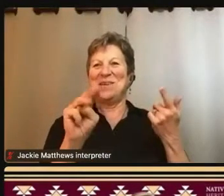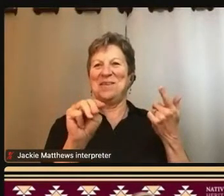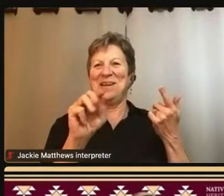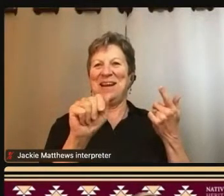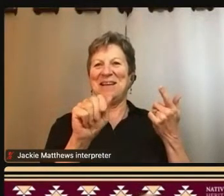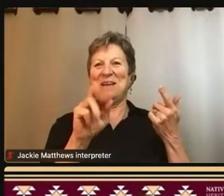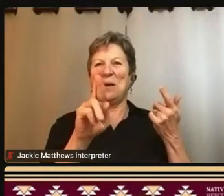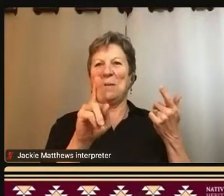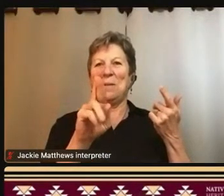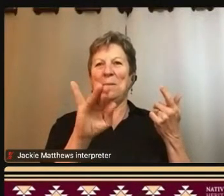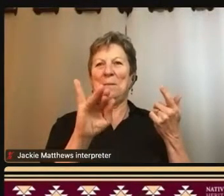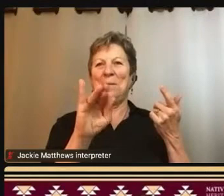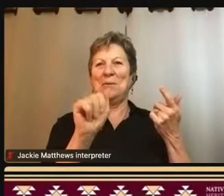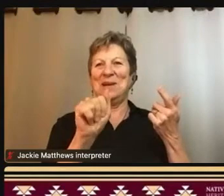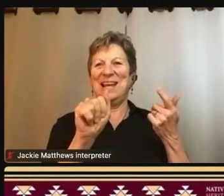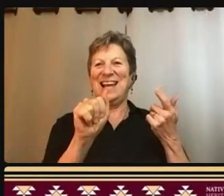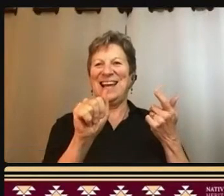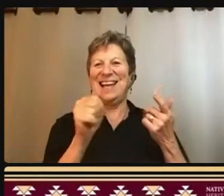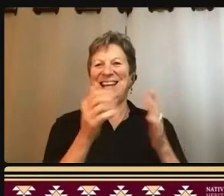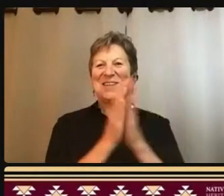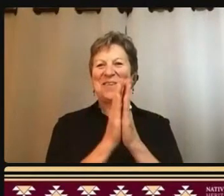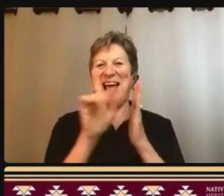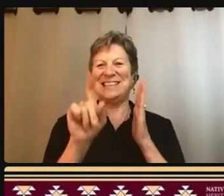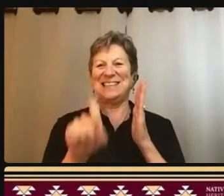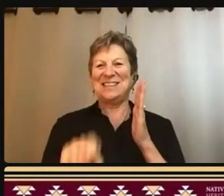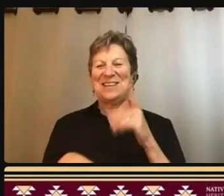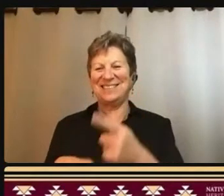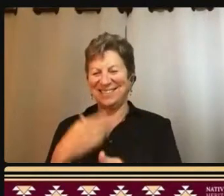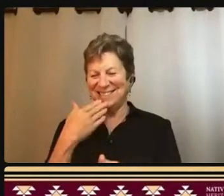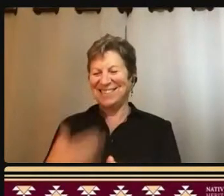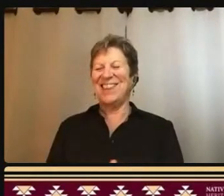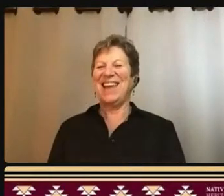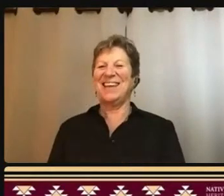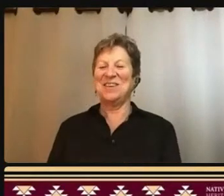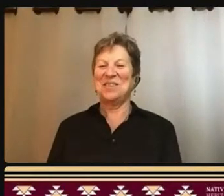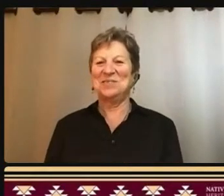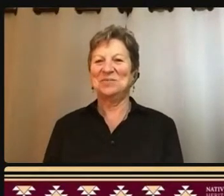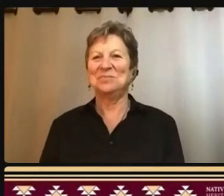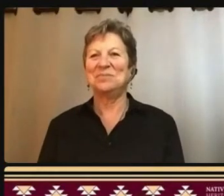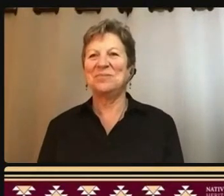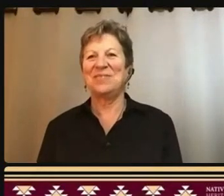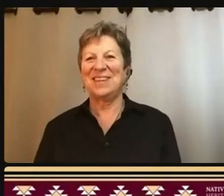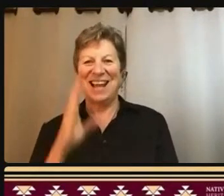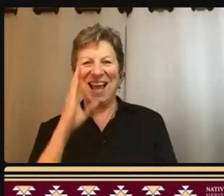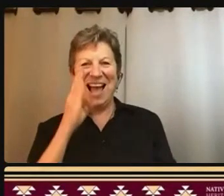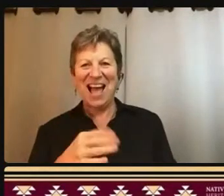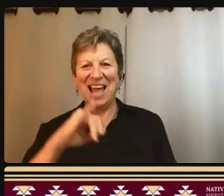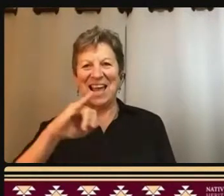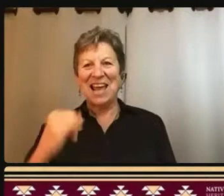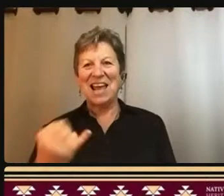OVER AND FORGETTING WHAT ORDER I THINK I'M NOW TURNING TO MARIA.